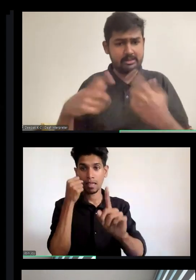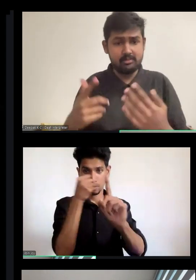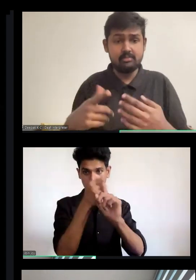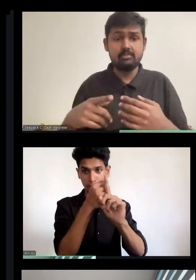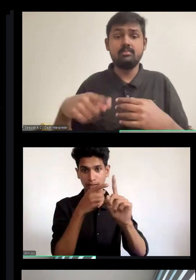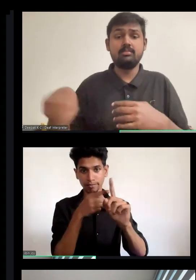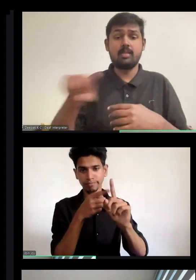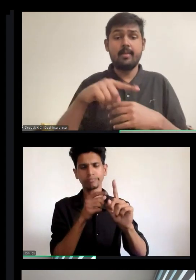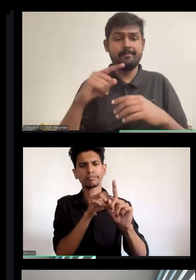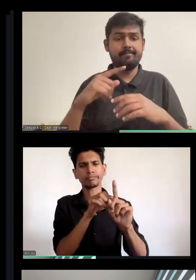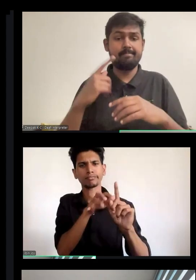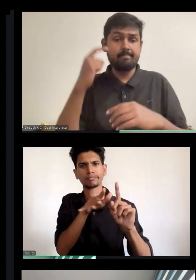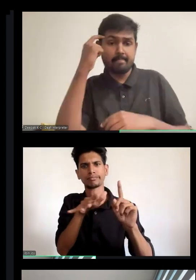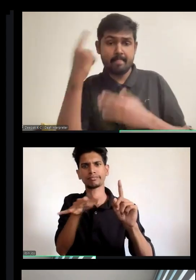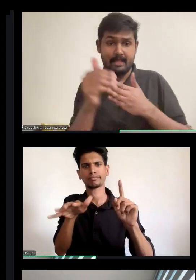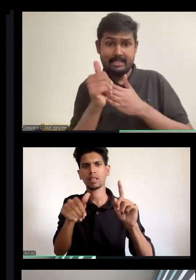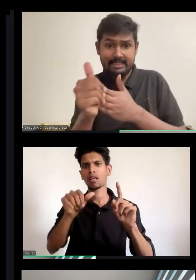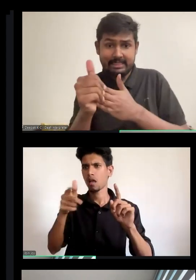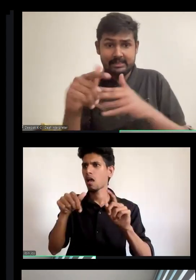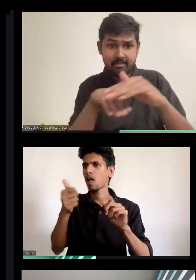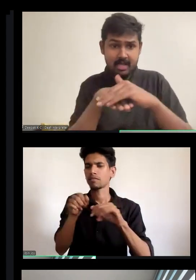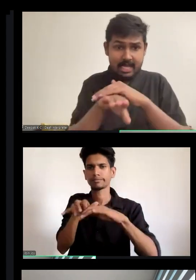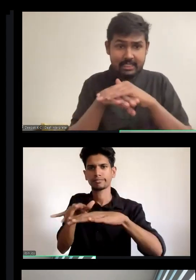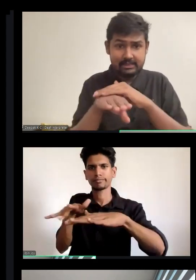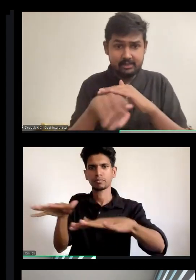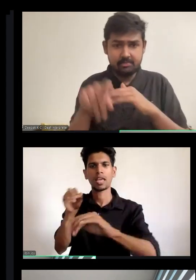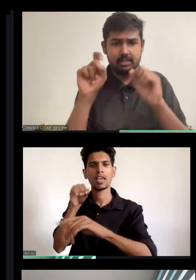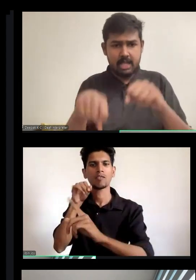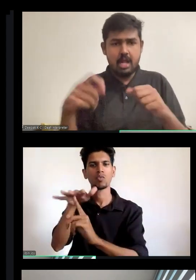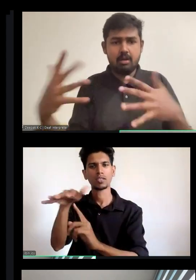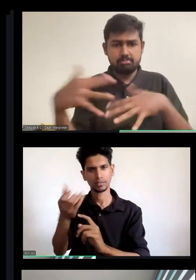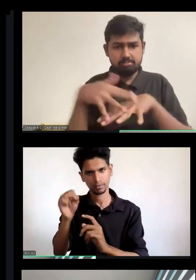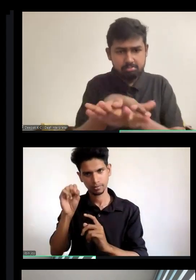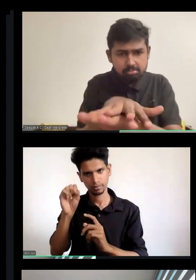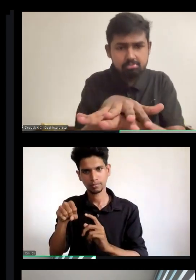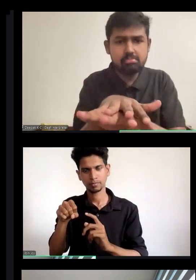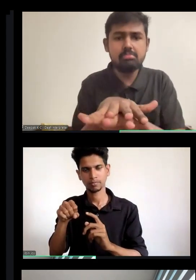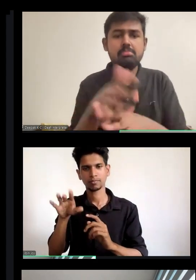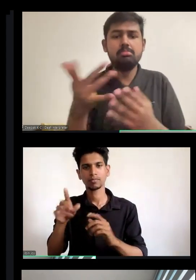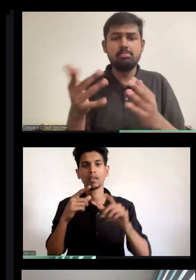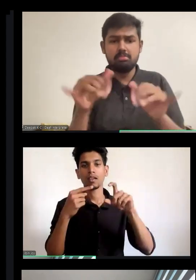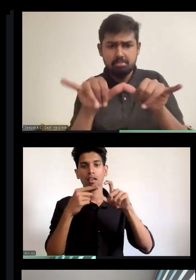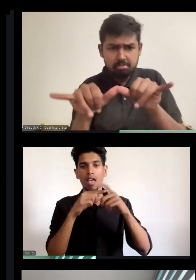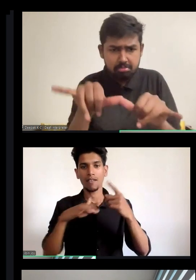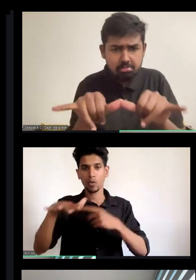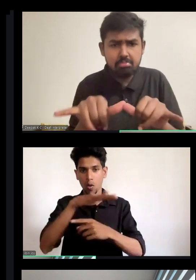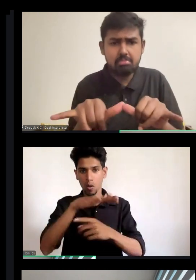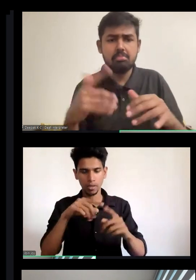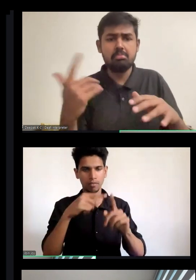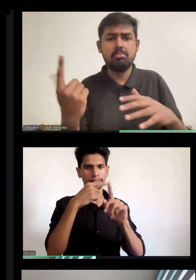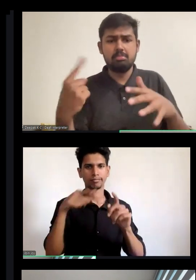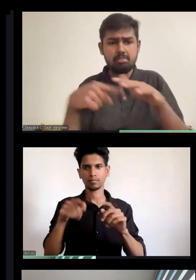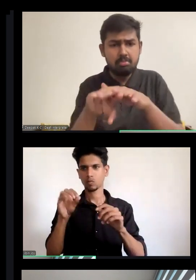The more accessible the environment in the organization, the more productive employees can